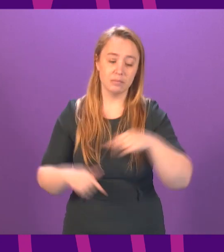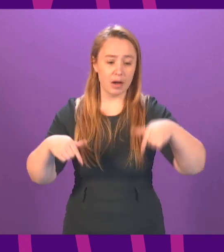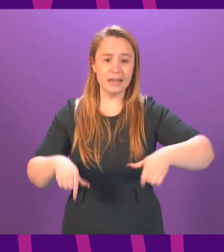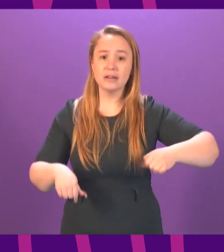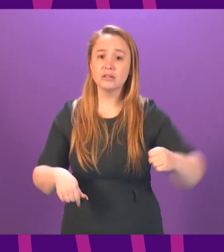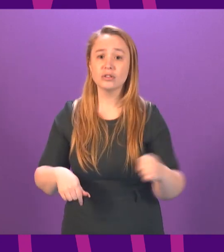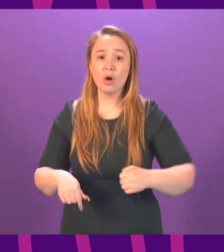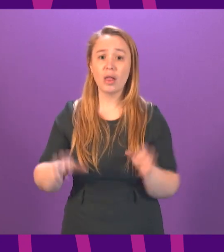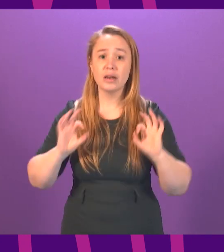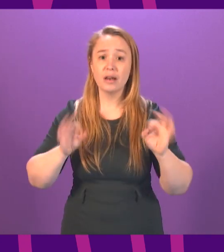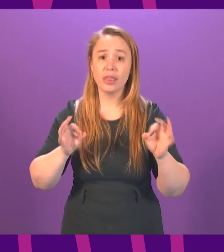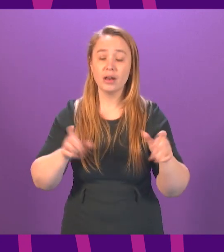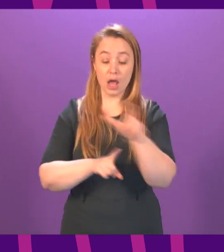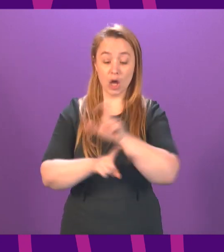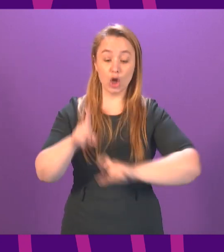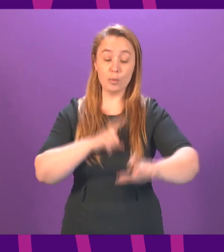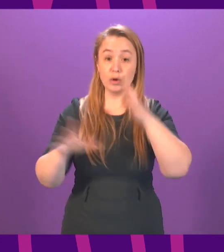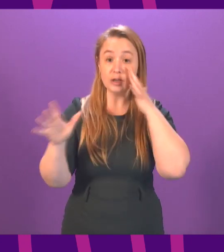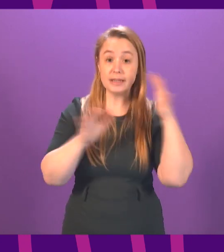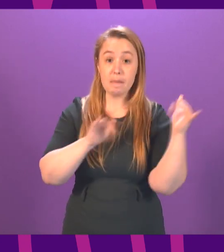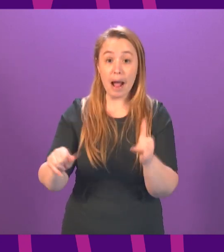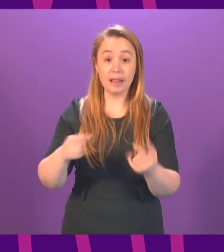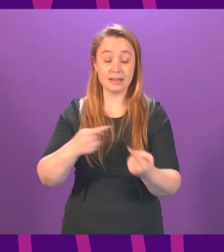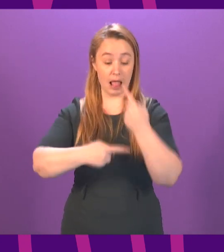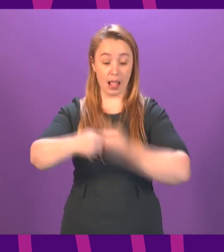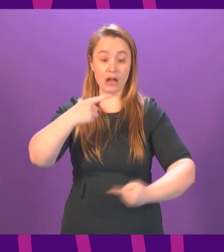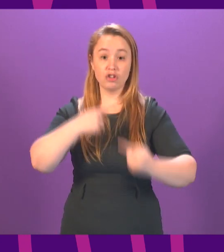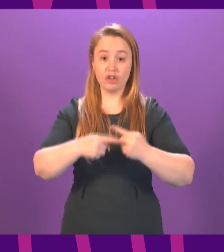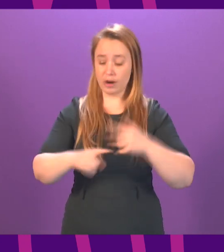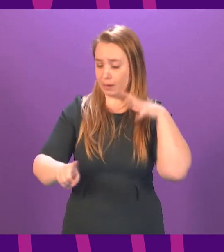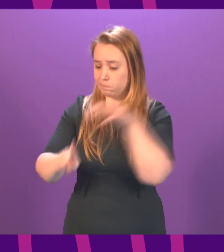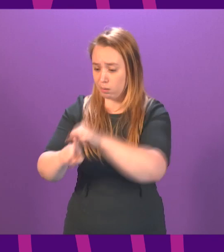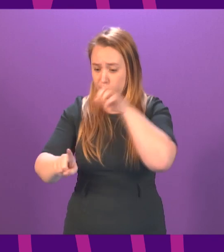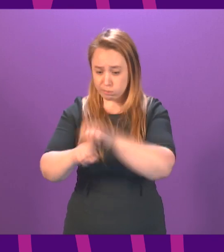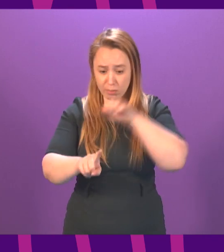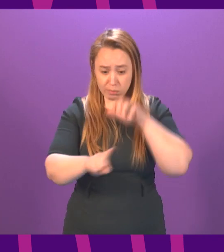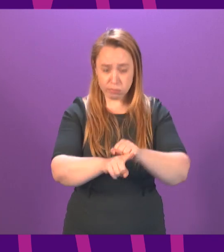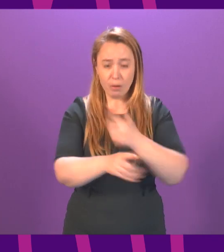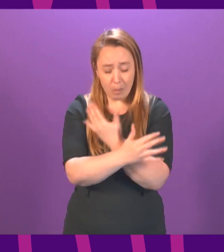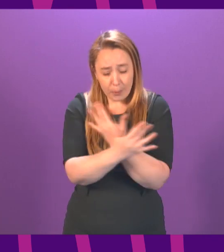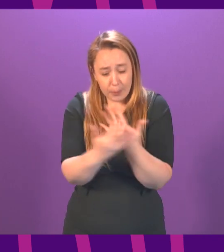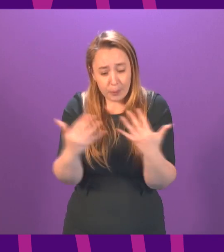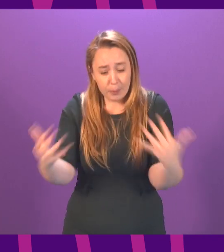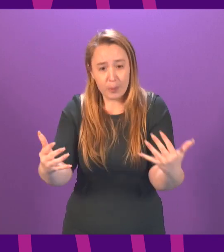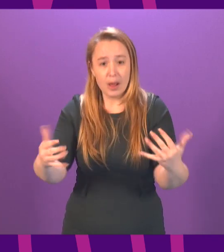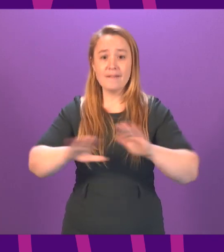community testing pilots uncovered hundreds of asymptomatic cases in just a fortnight, but